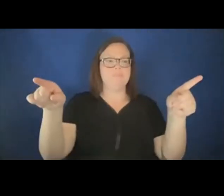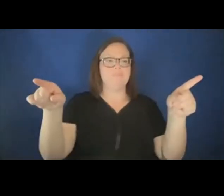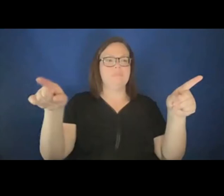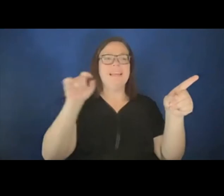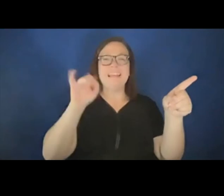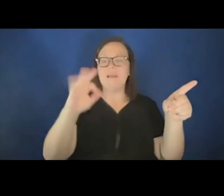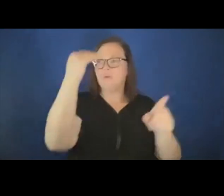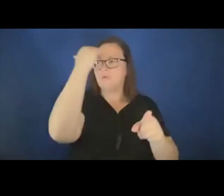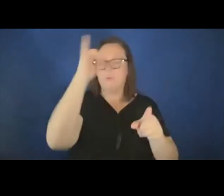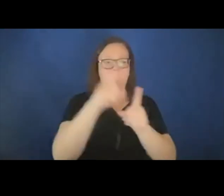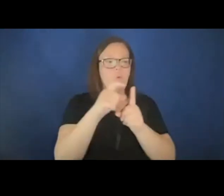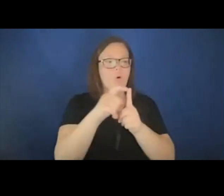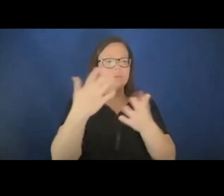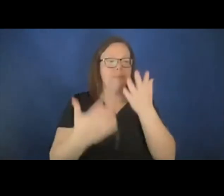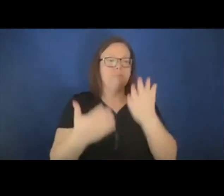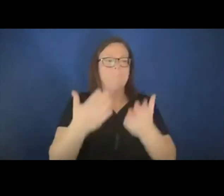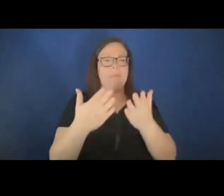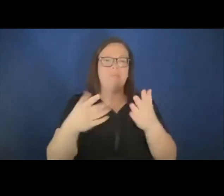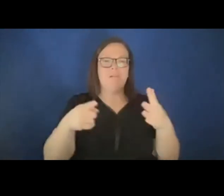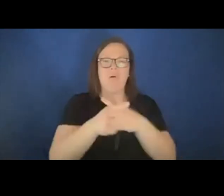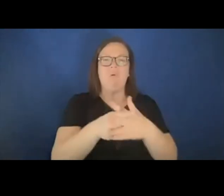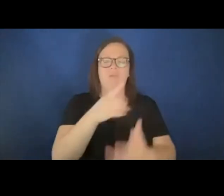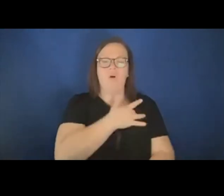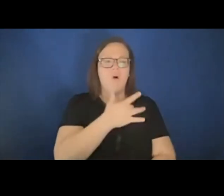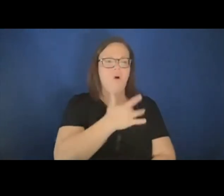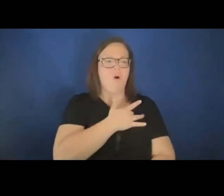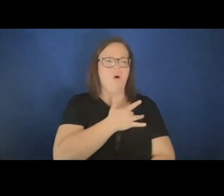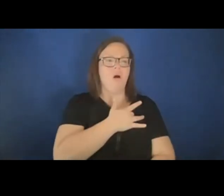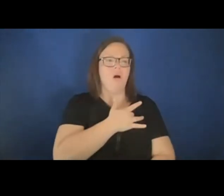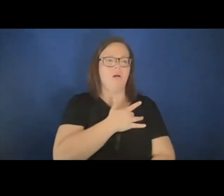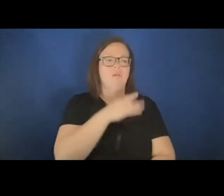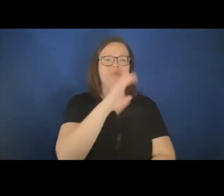that words might cut in two his daughter’s heart (el corazón) and lock the alien part